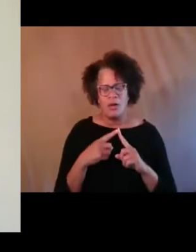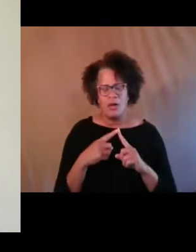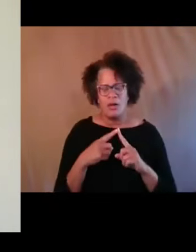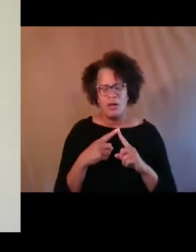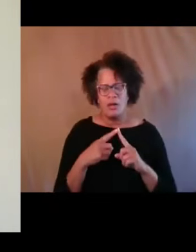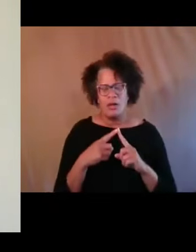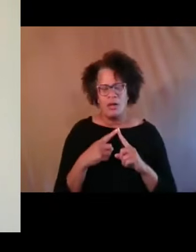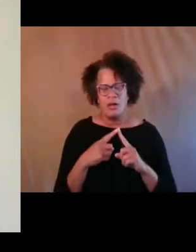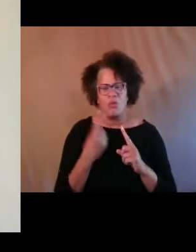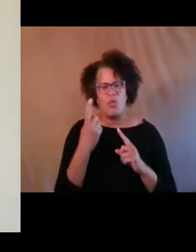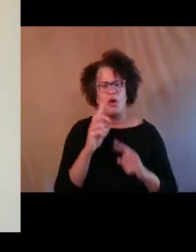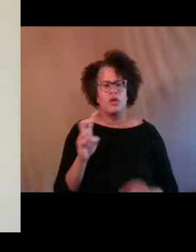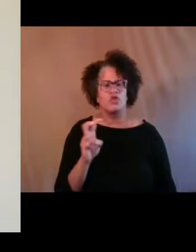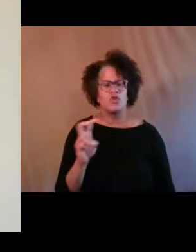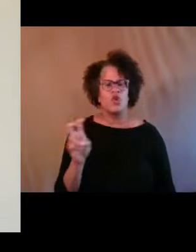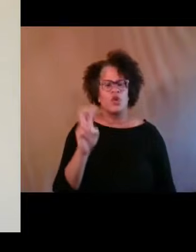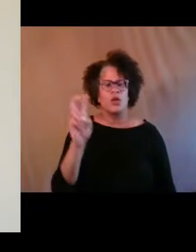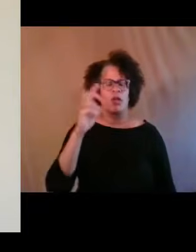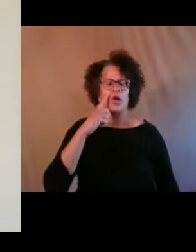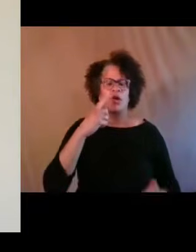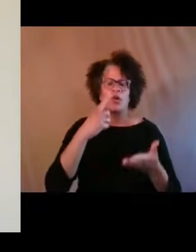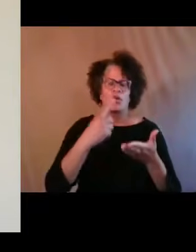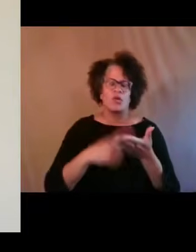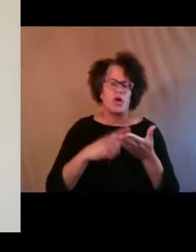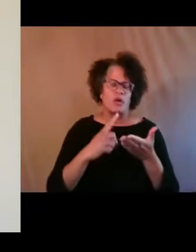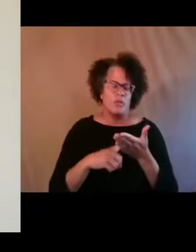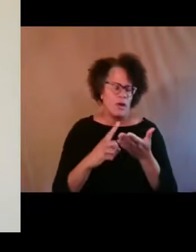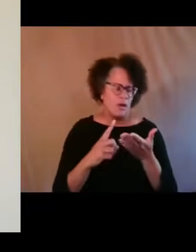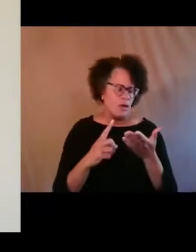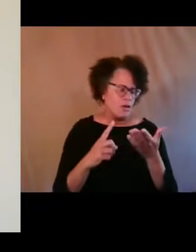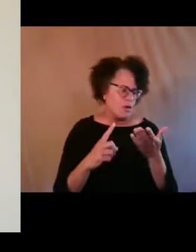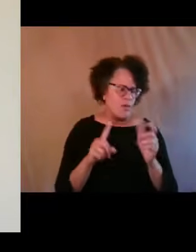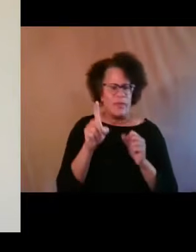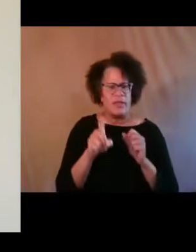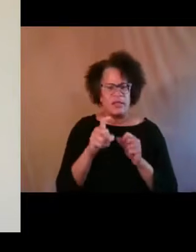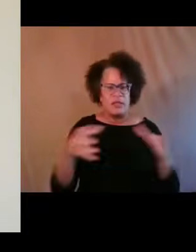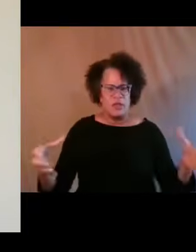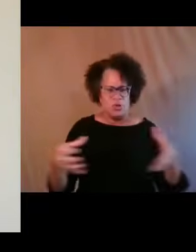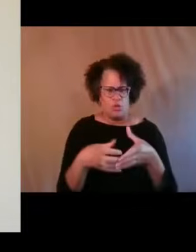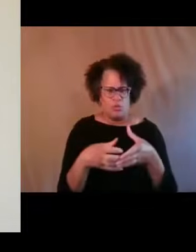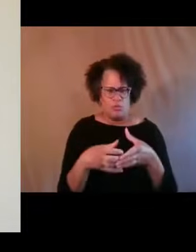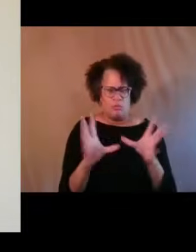I mean, I know that we're talking about the necessity to gather together to commune